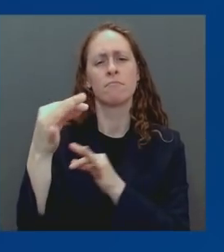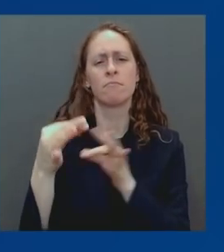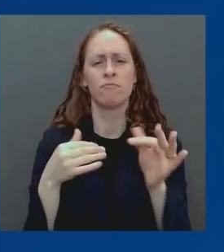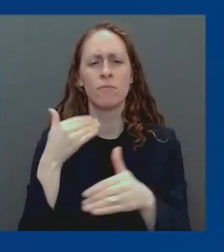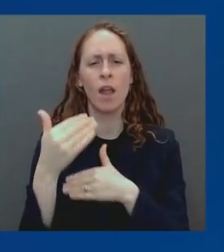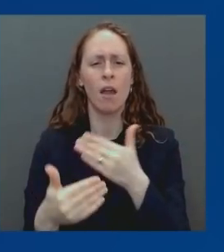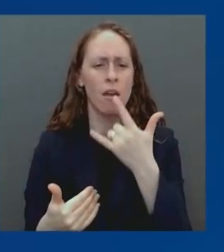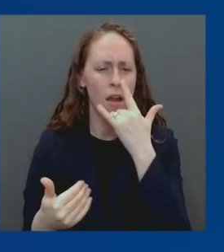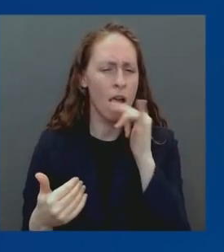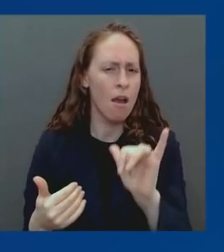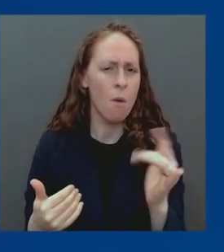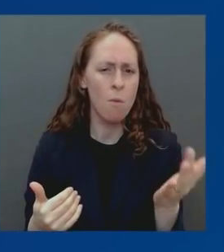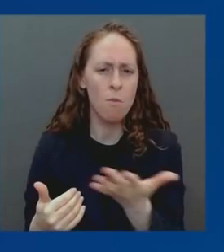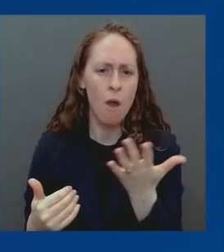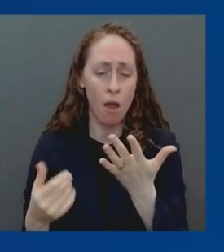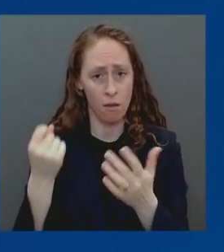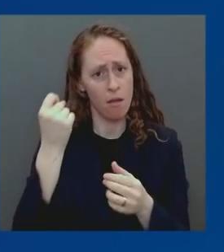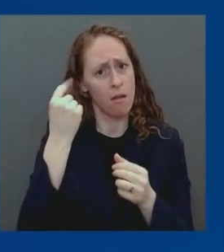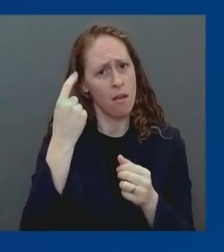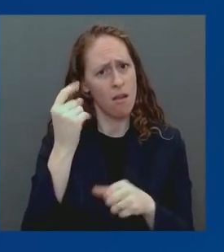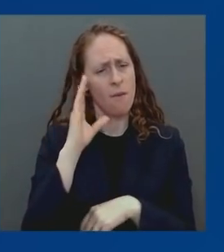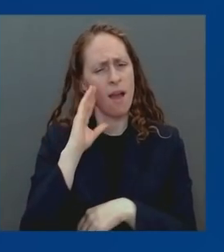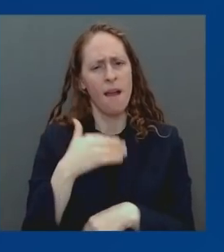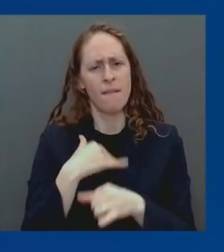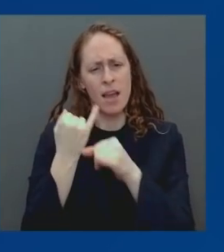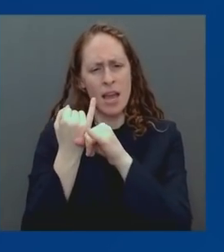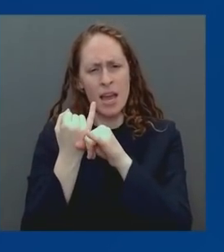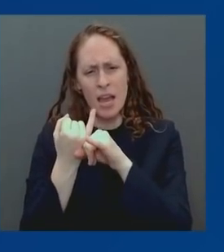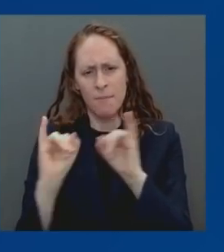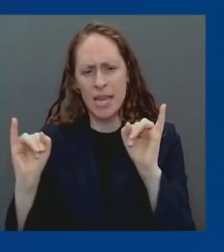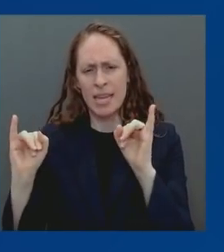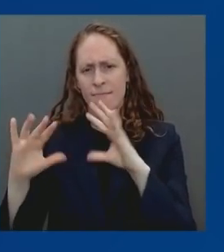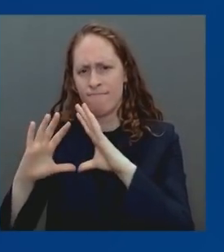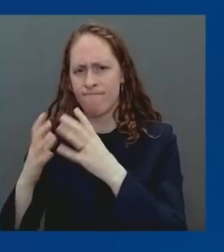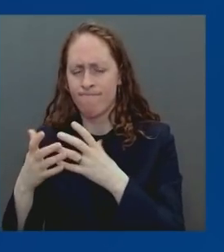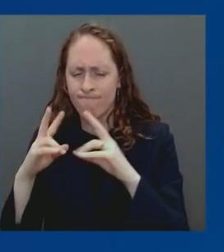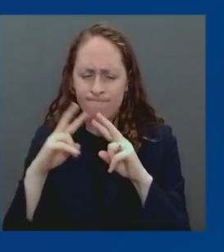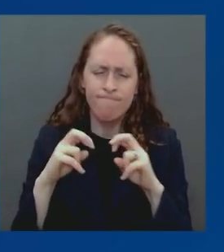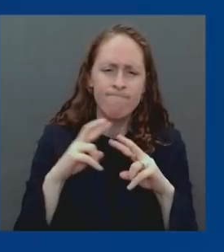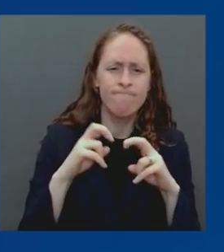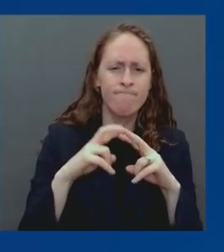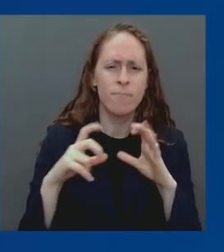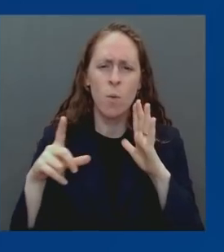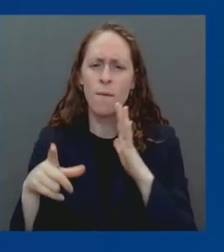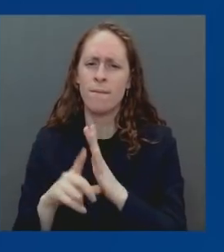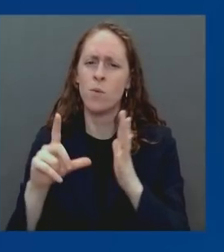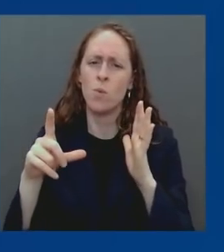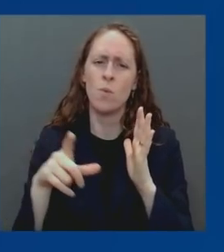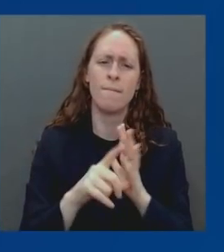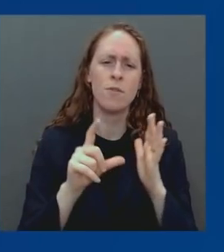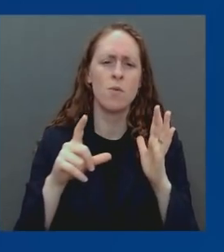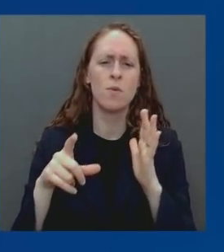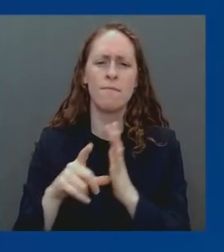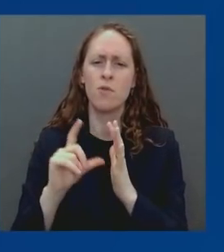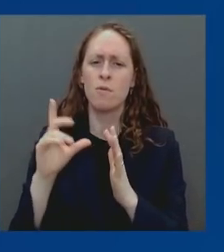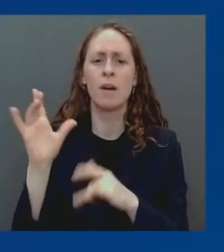that was used to authorize the vaccines that now more than 250 million Americans have received, including millions of children ages five and up.